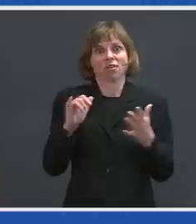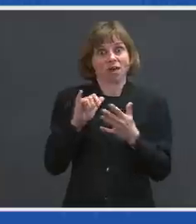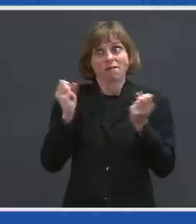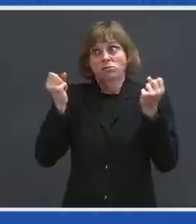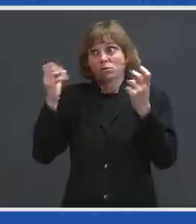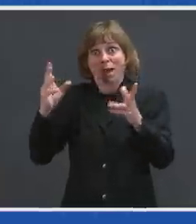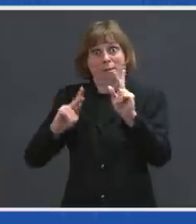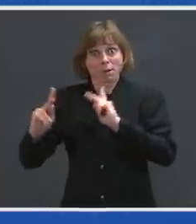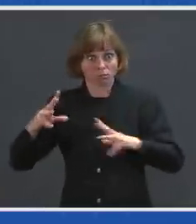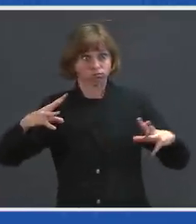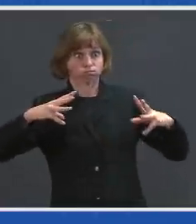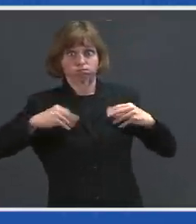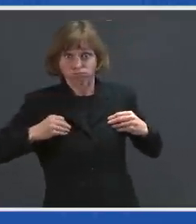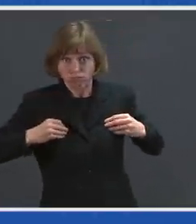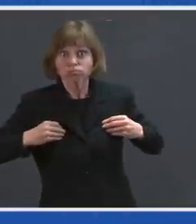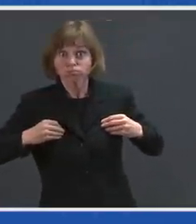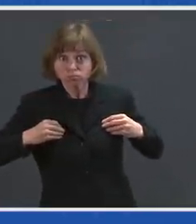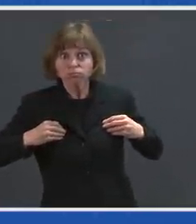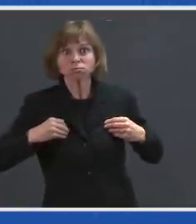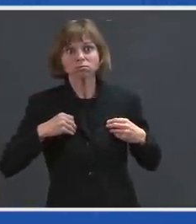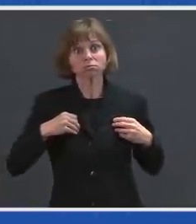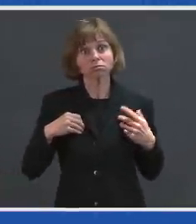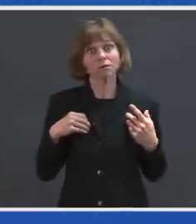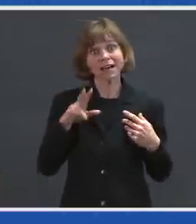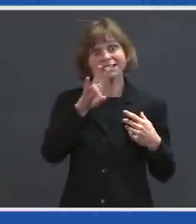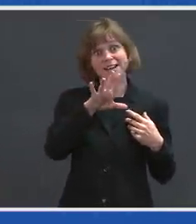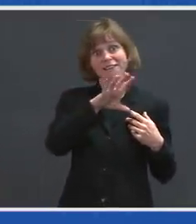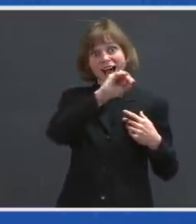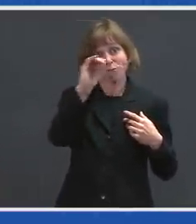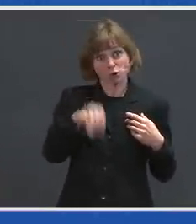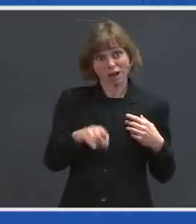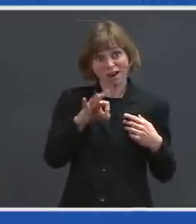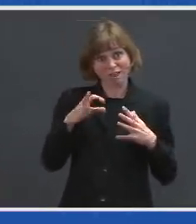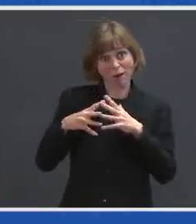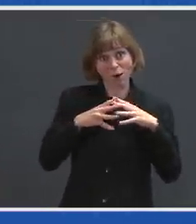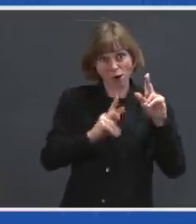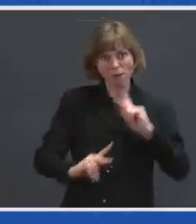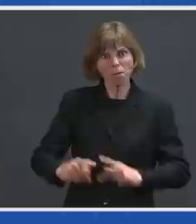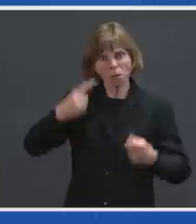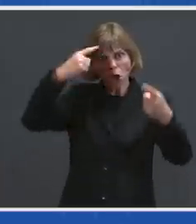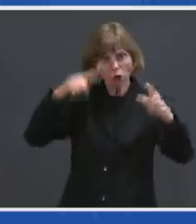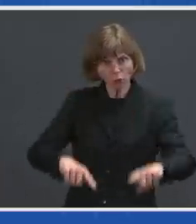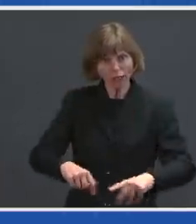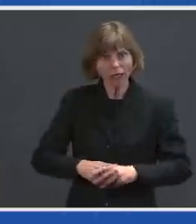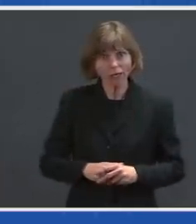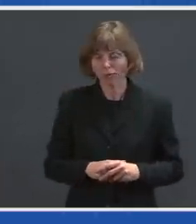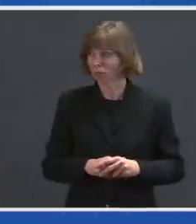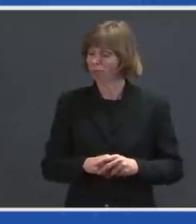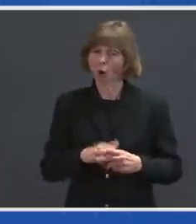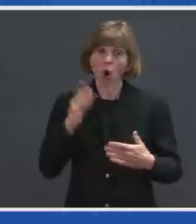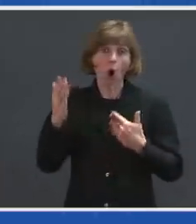Three-quarters of the American are together with -- on this. Three quarters. Nearly unanimous support among Democrats;